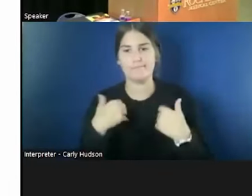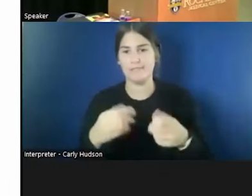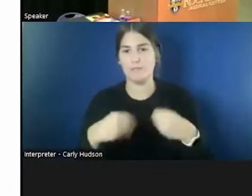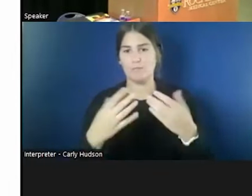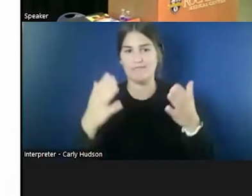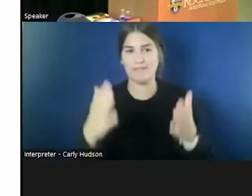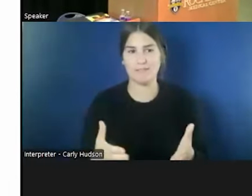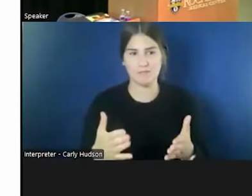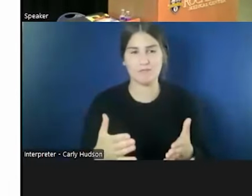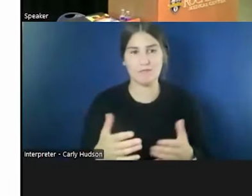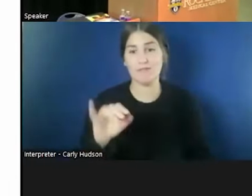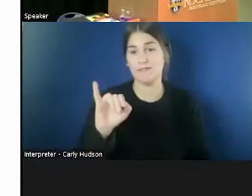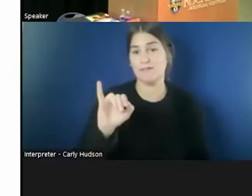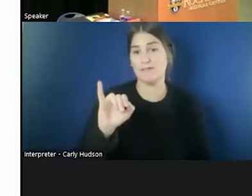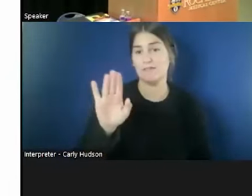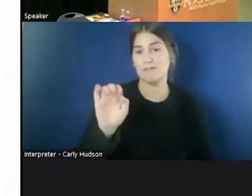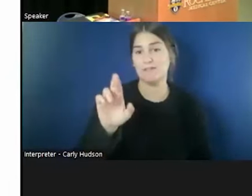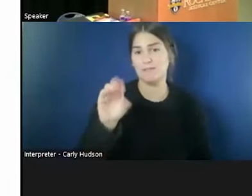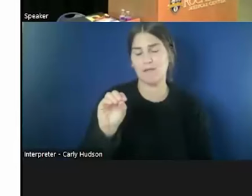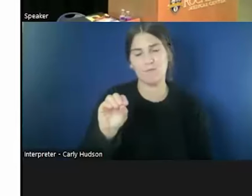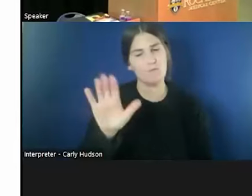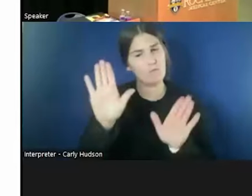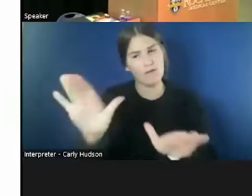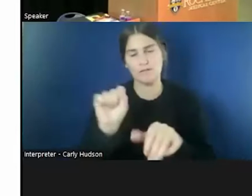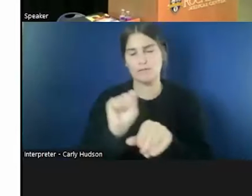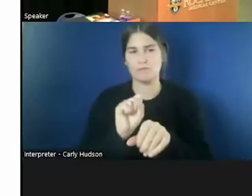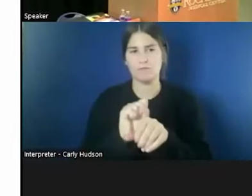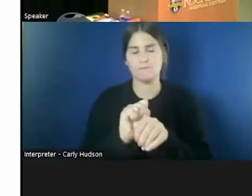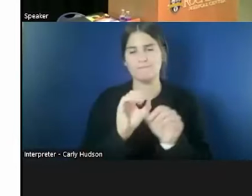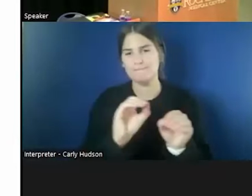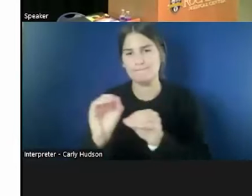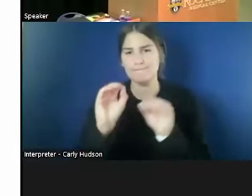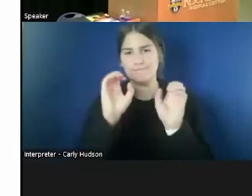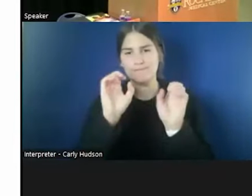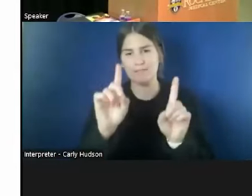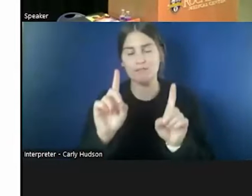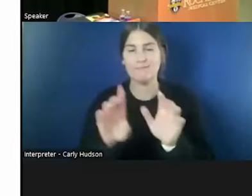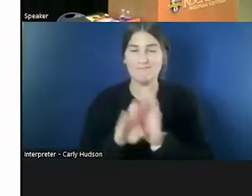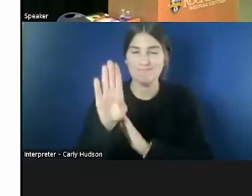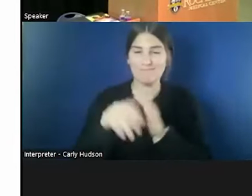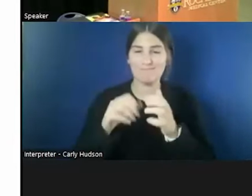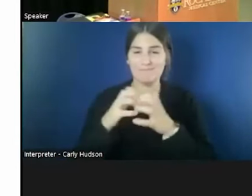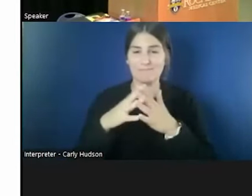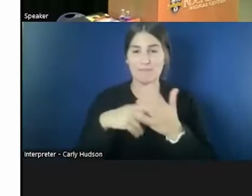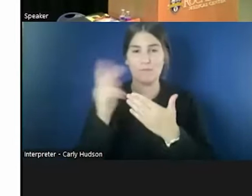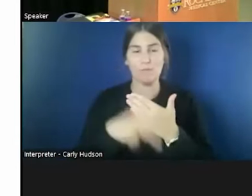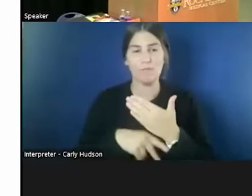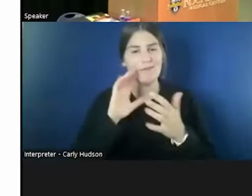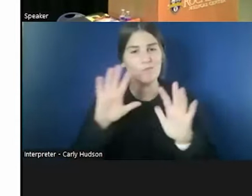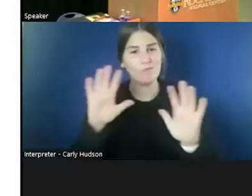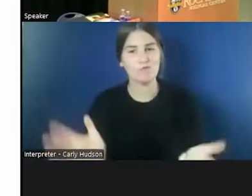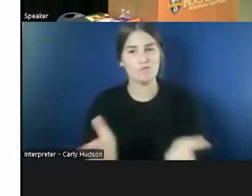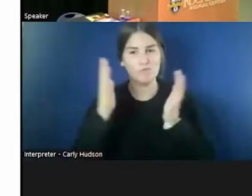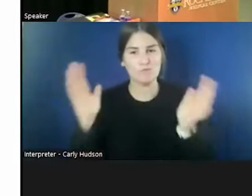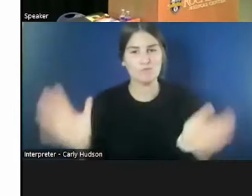does a great job of really educating and creating a program that encourages and provides community